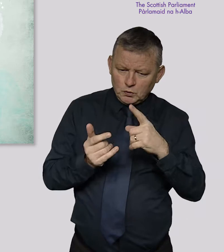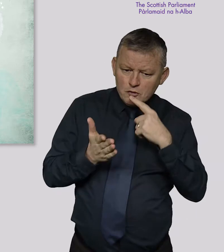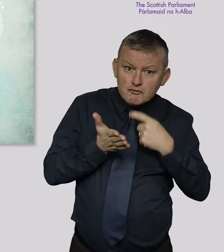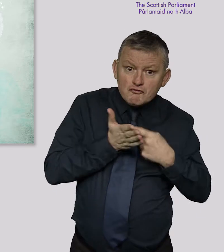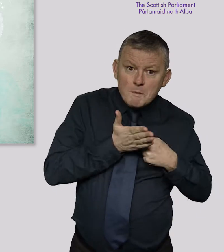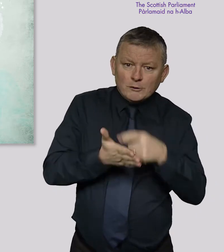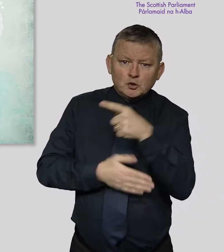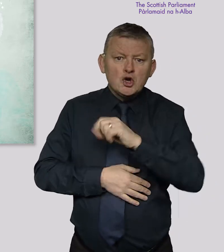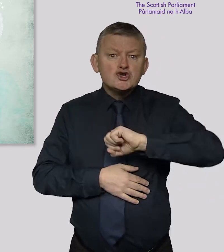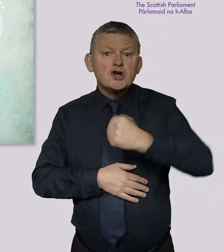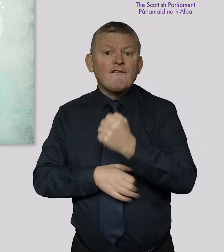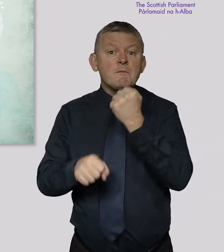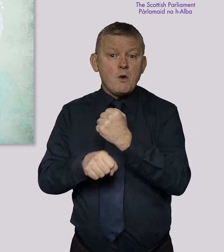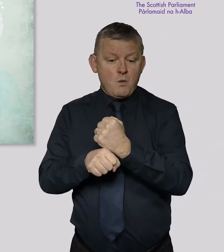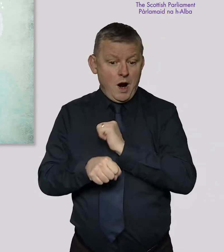recommending how the Scottish Government